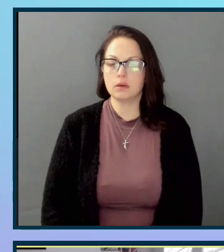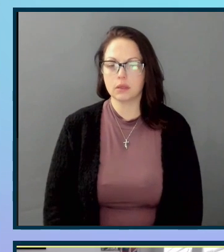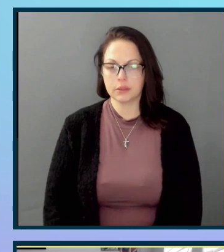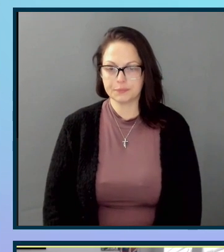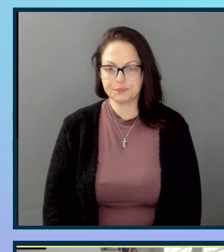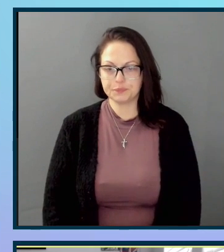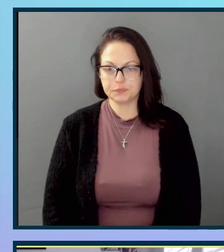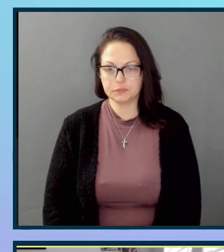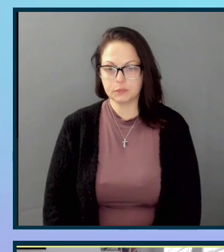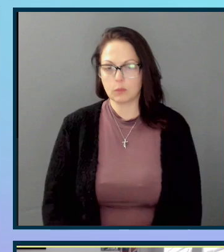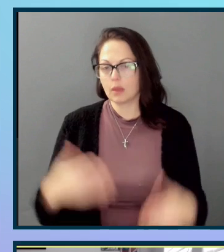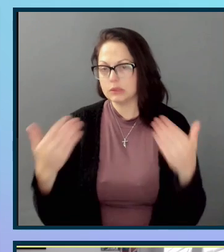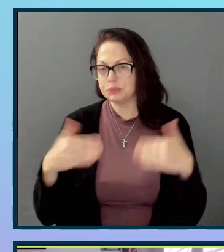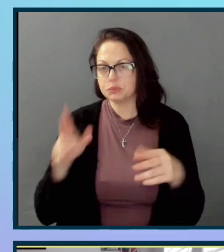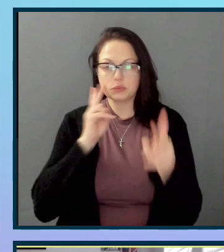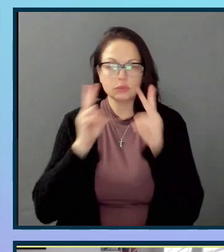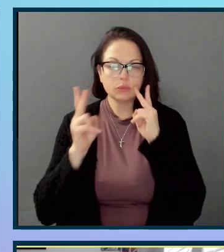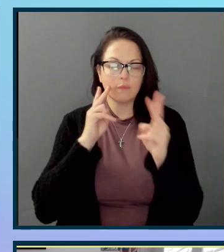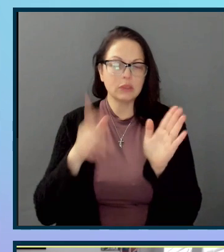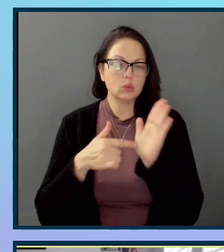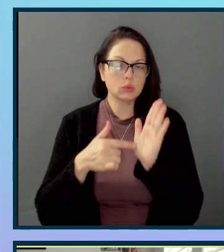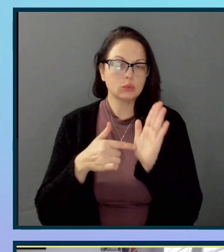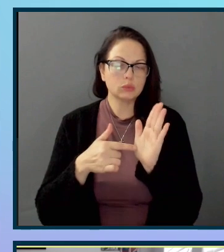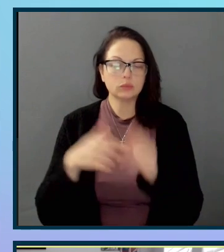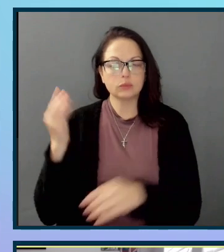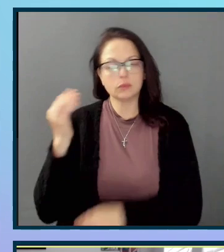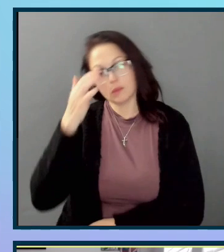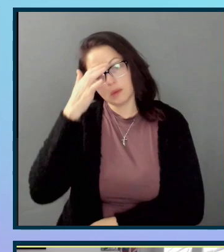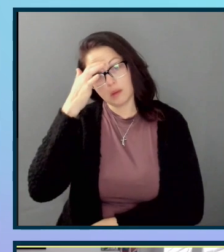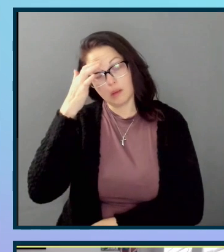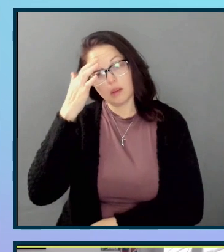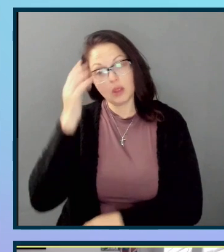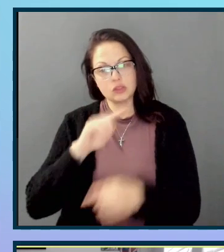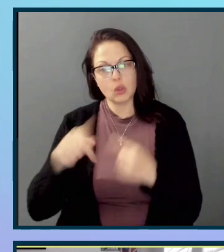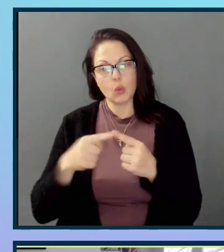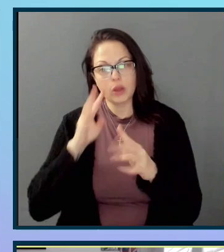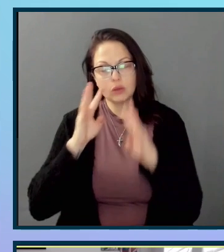The next one would be visual presentation. So when you're actually creating your content layouts,